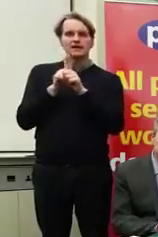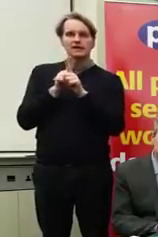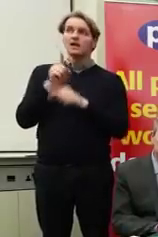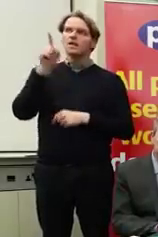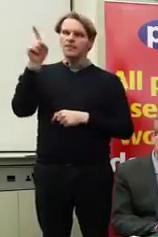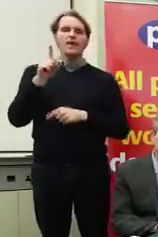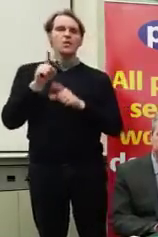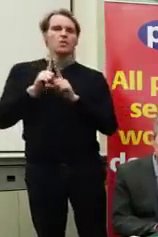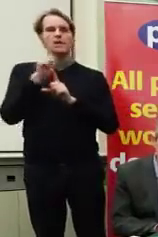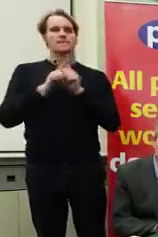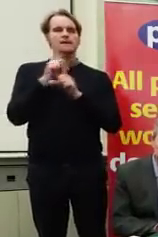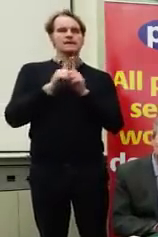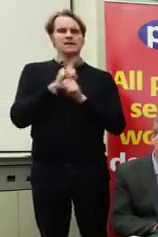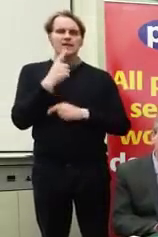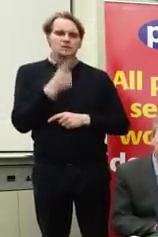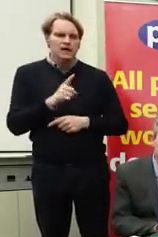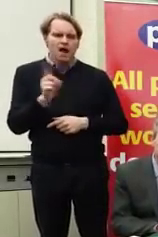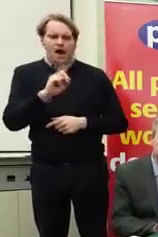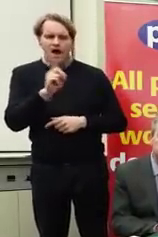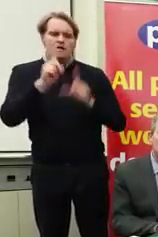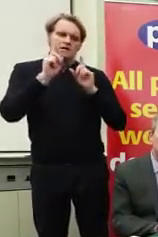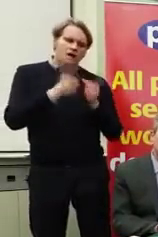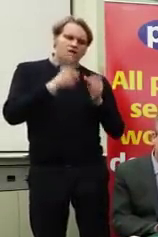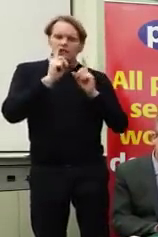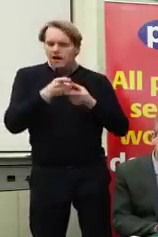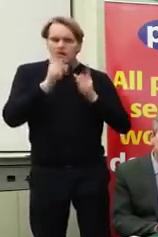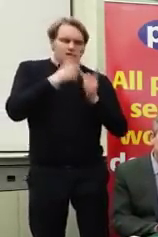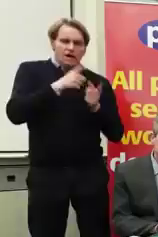tell us why all the things we're asking for are unrealistic so when we meet them